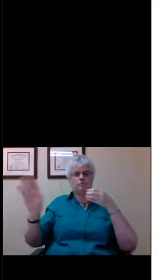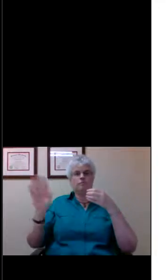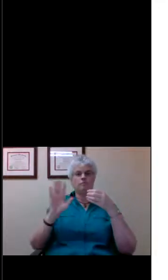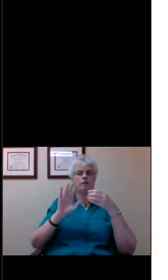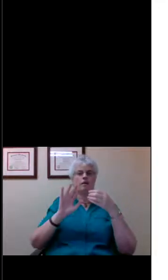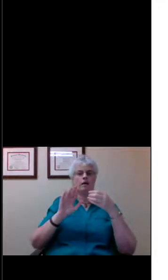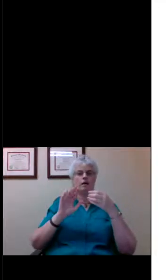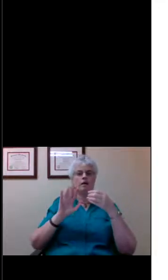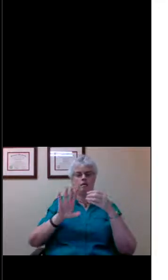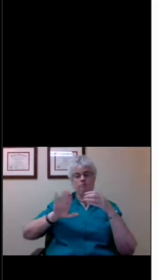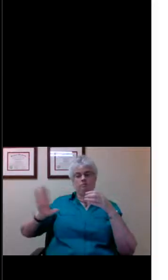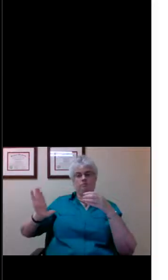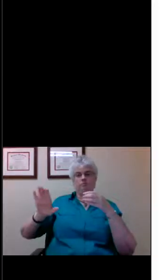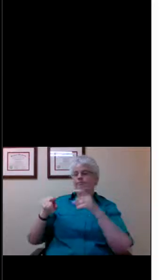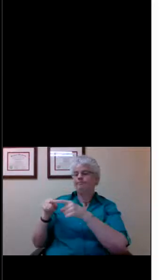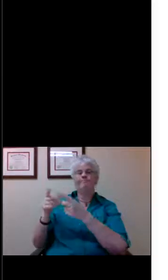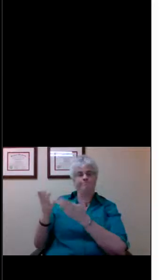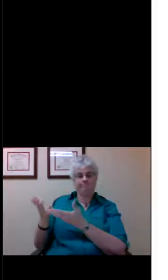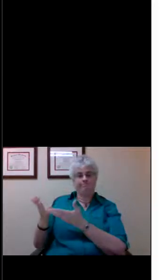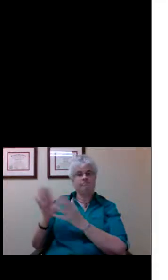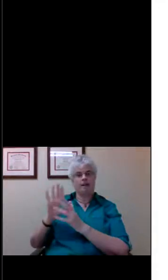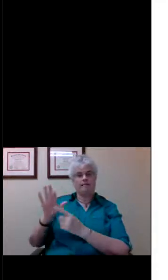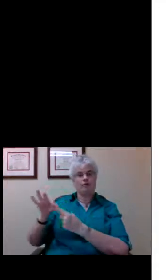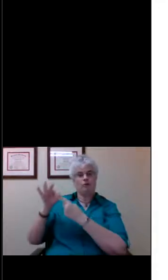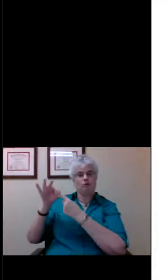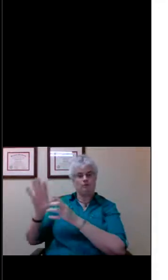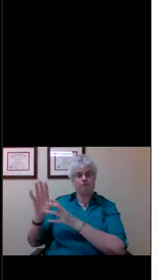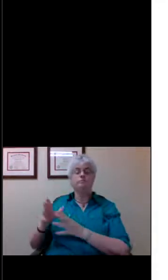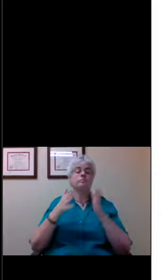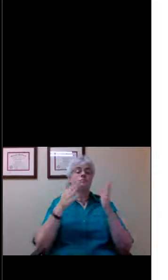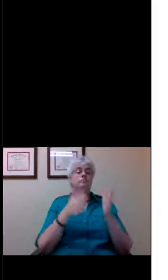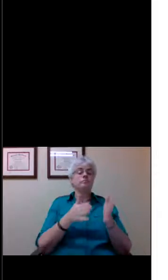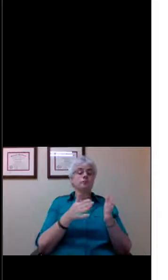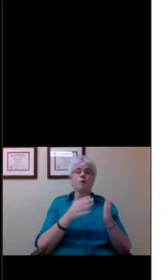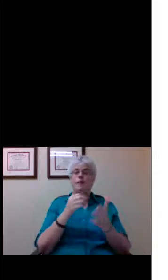to be separated out of the general population. Those numbers need to be